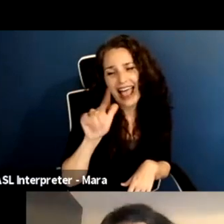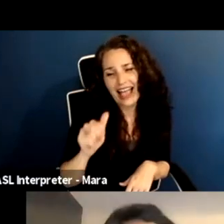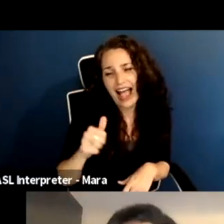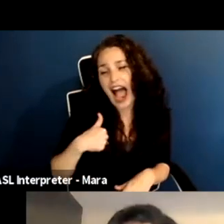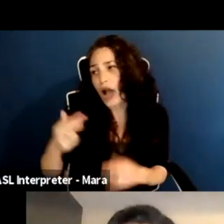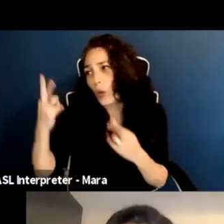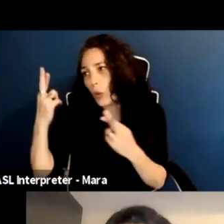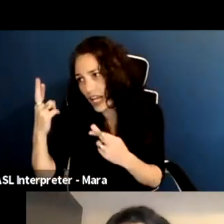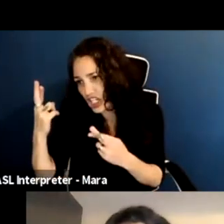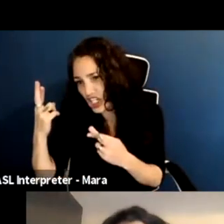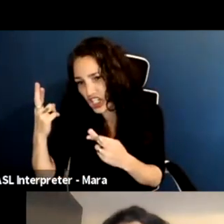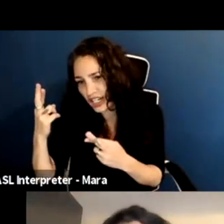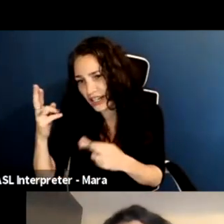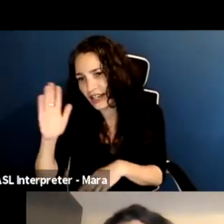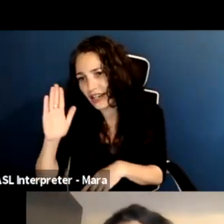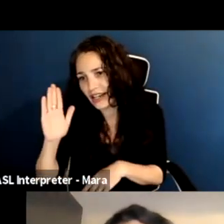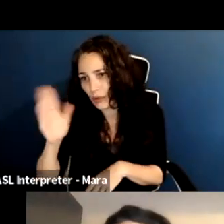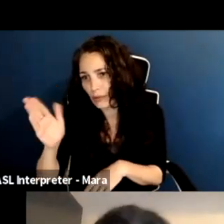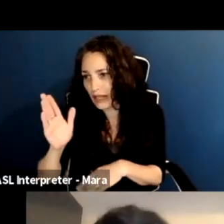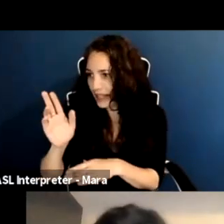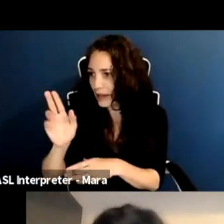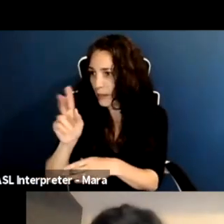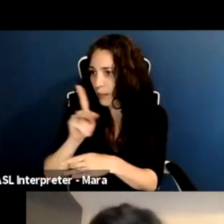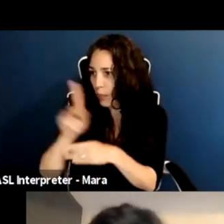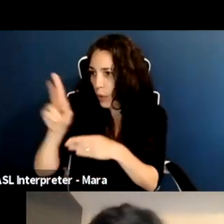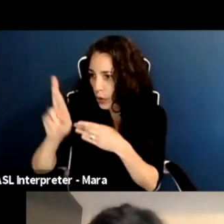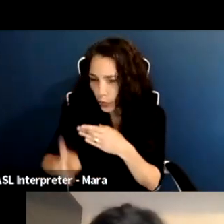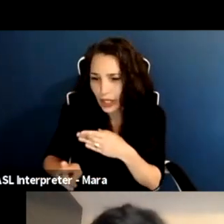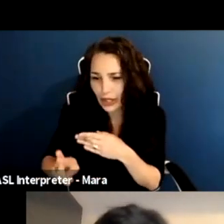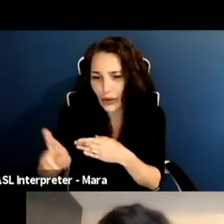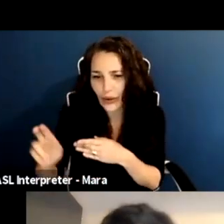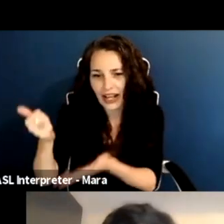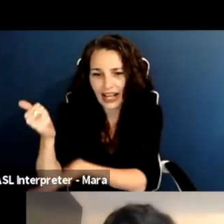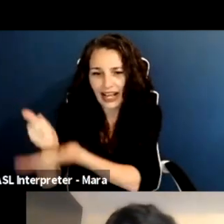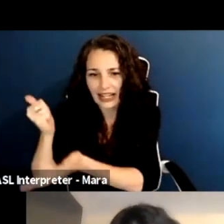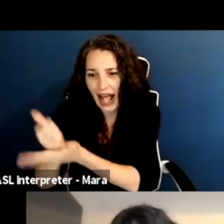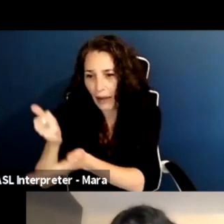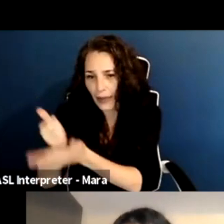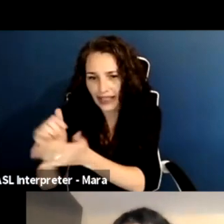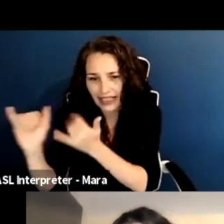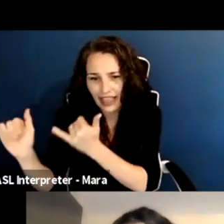Filtering water or in one of the mineral springs up there. 'Cause, yeah, I heard they're lovely